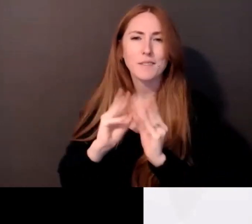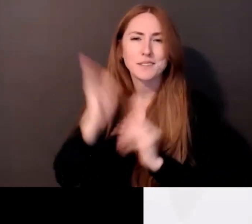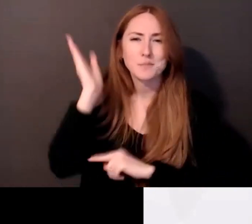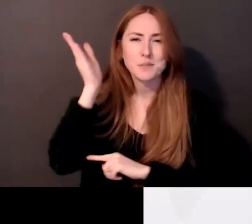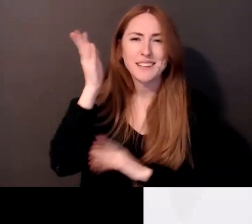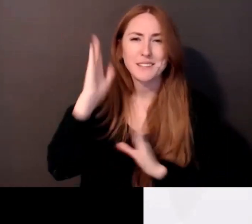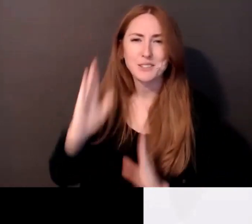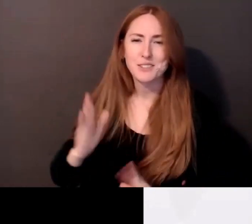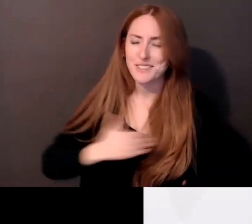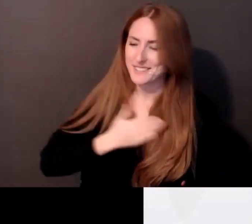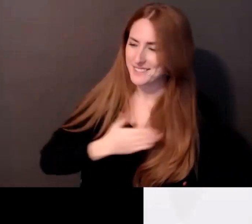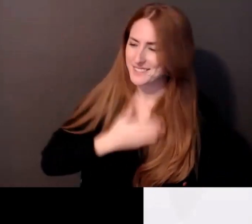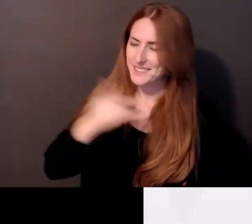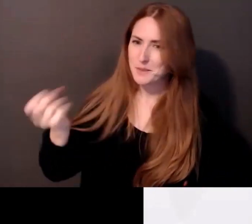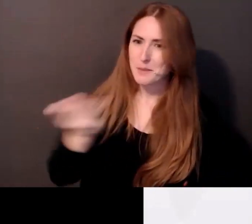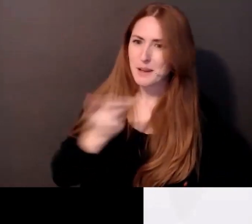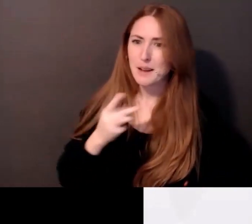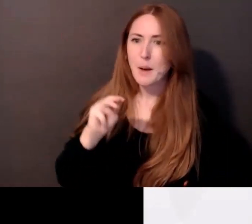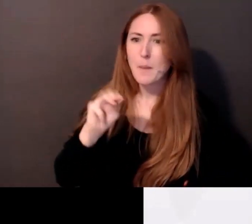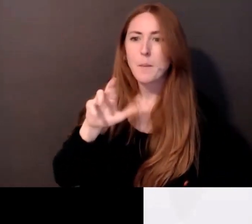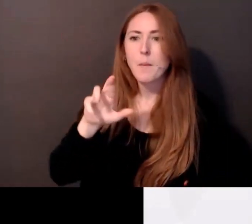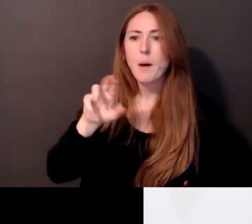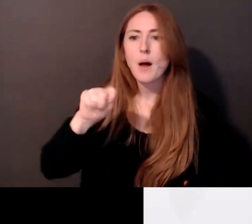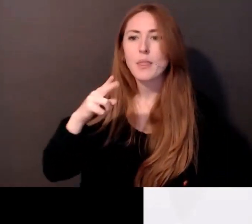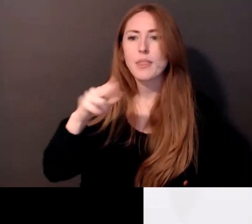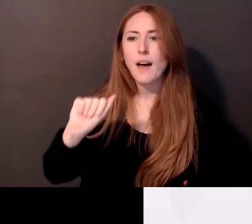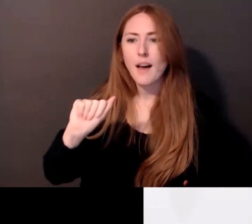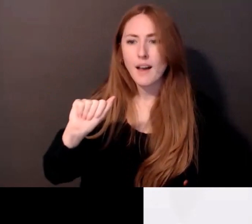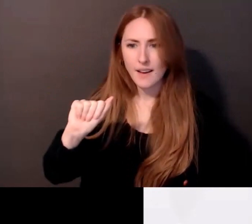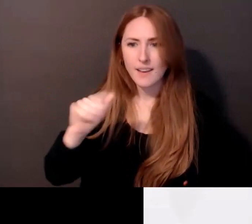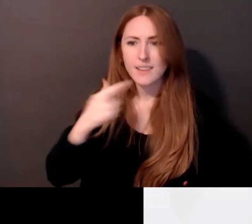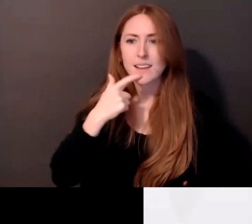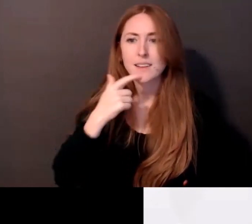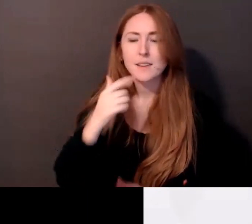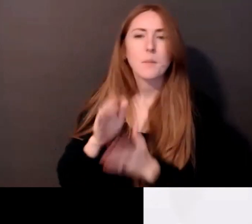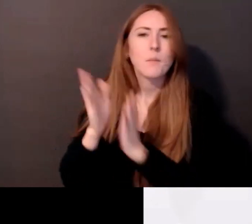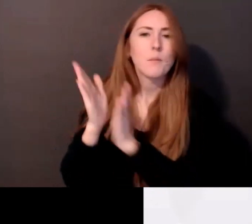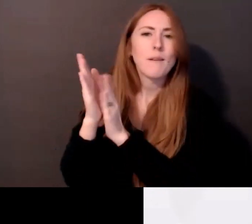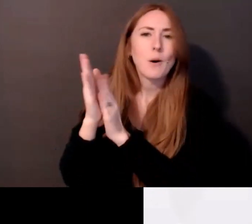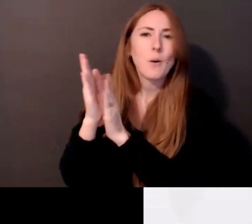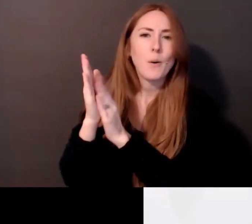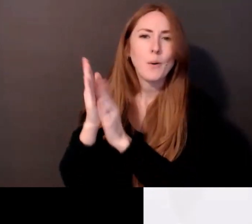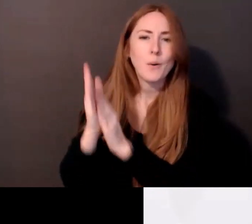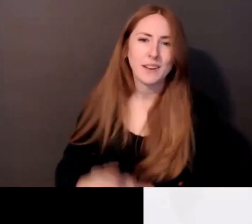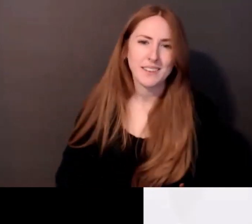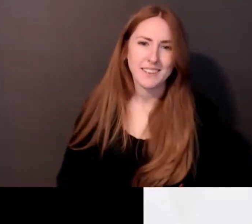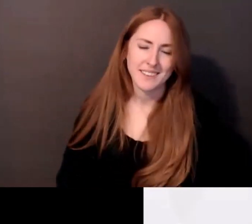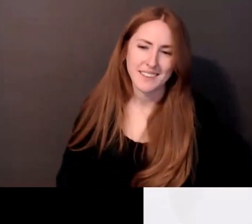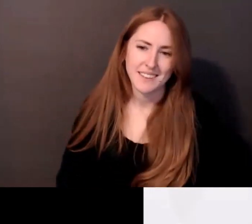Marta says, "Bravo, Dr. Zorilla." Thank you.